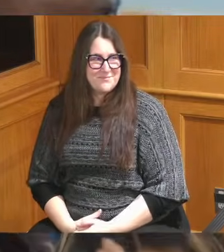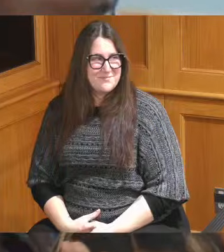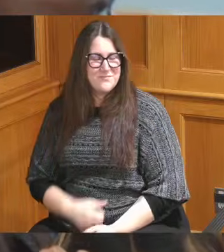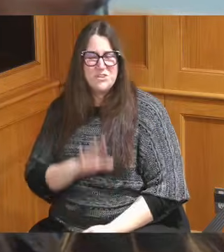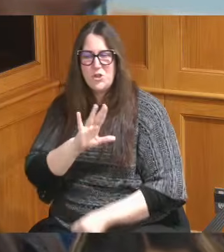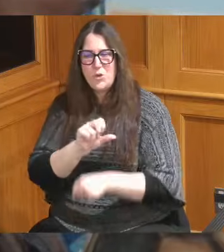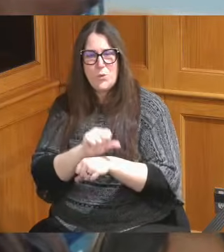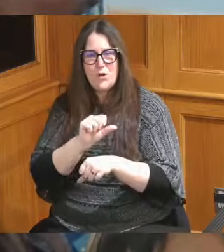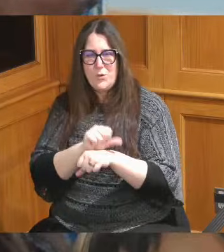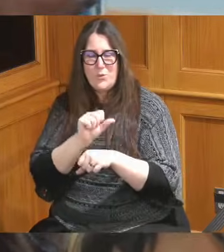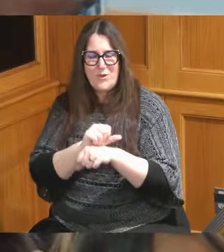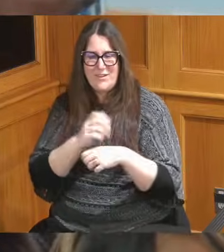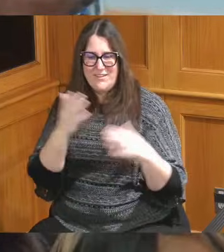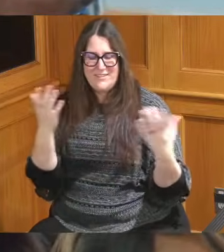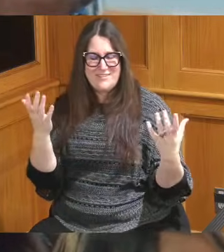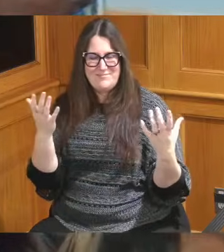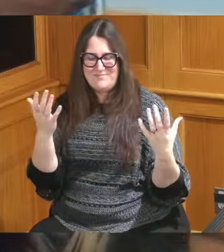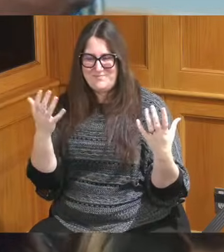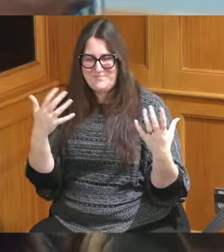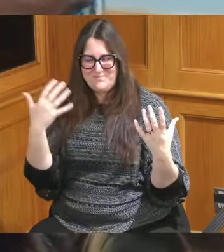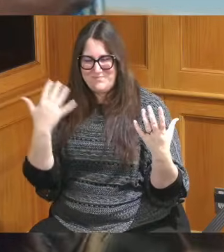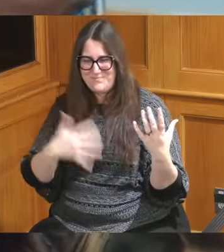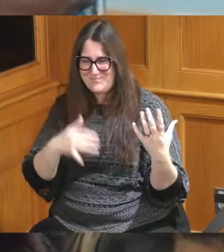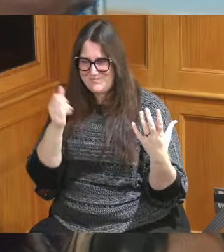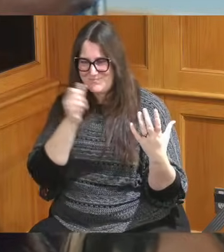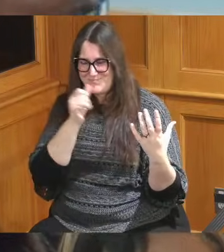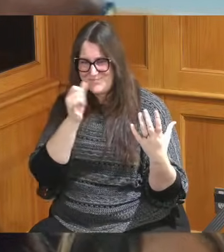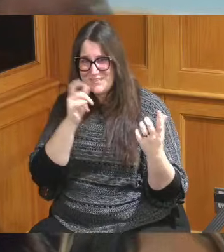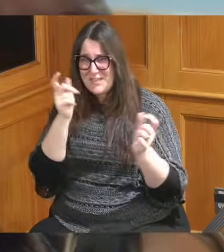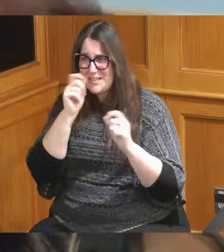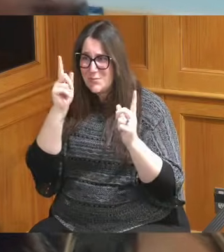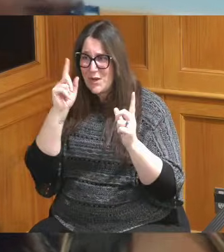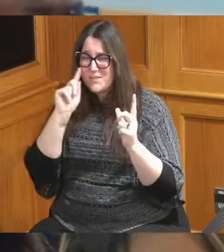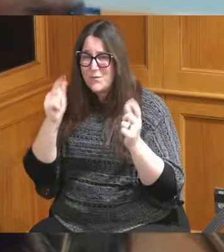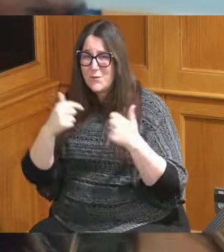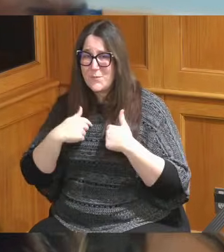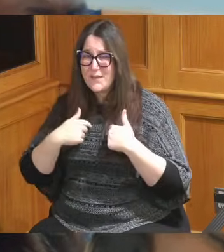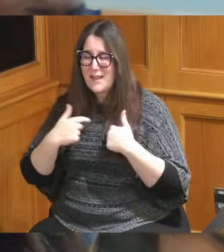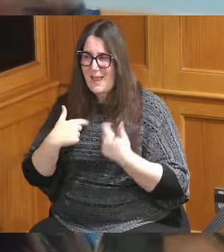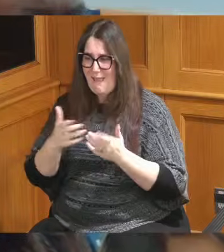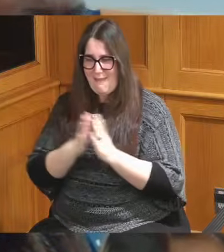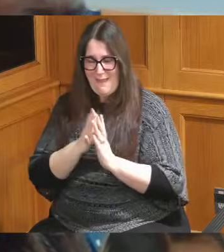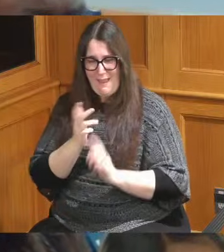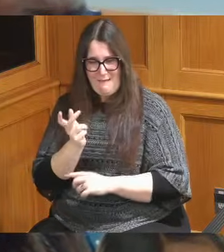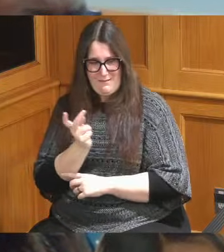itself. Yes. Thank you. Wow. That was a surprise for me. I know I asked my colleagues to hand in